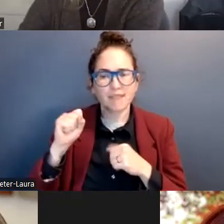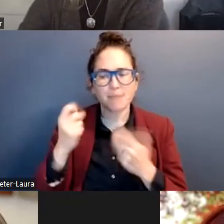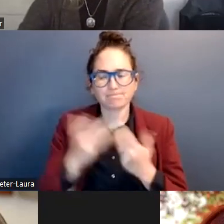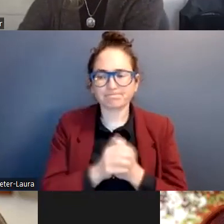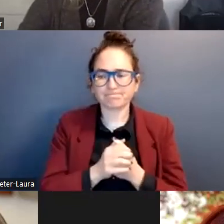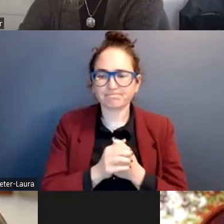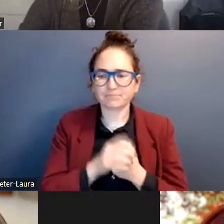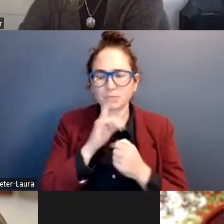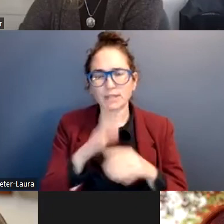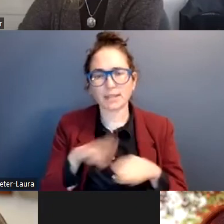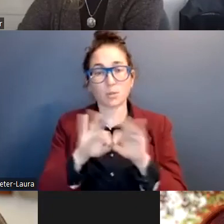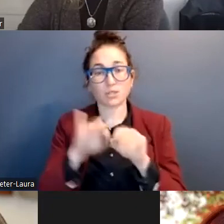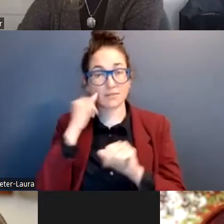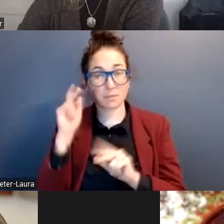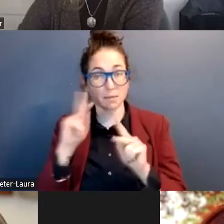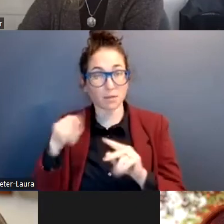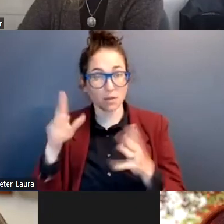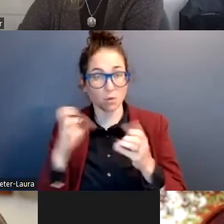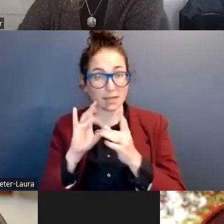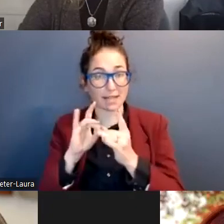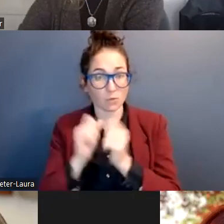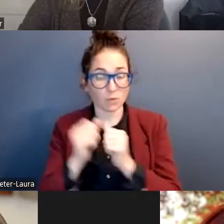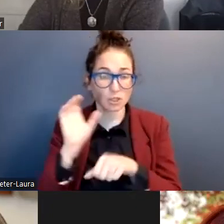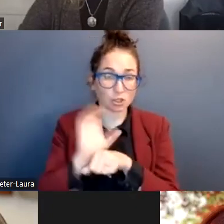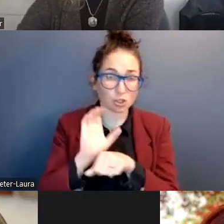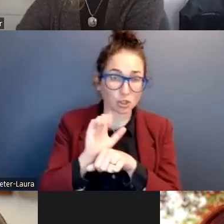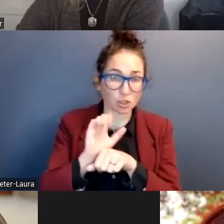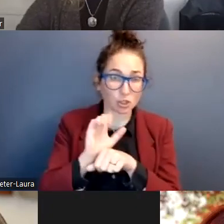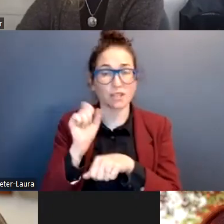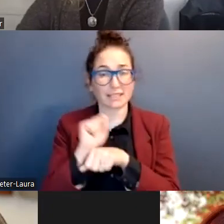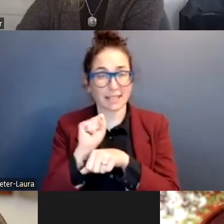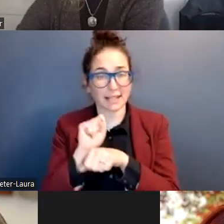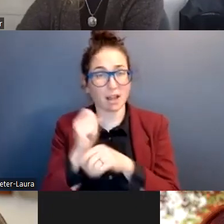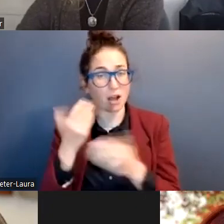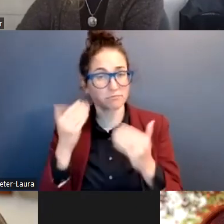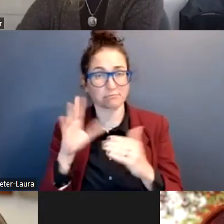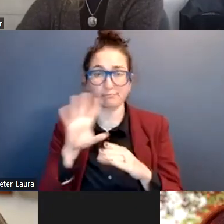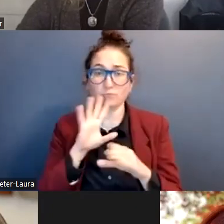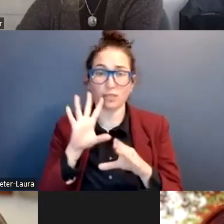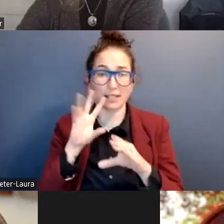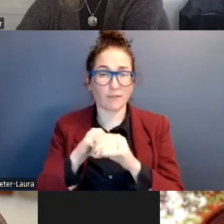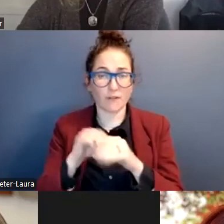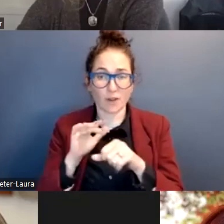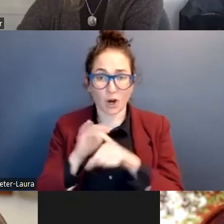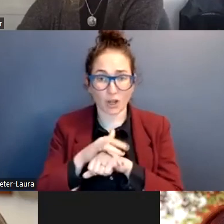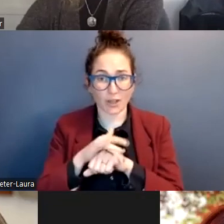getting if people are want to be connected to churches, or synagogues, get them involved early, so that they know a